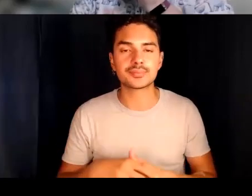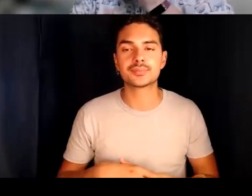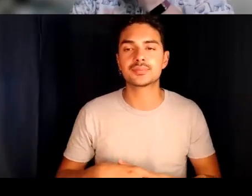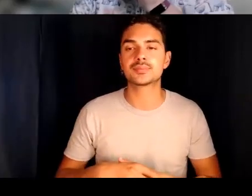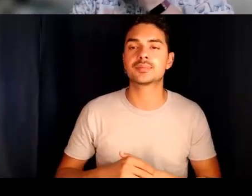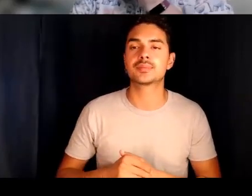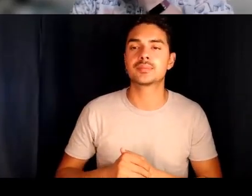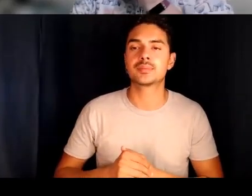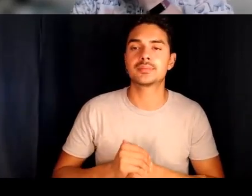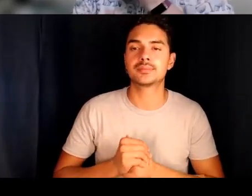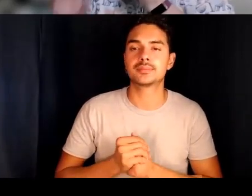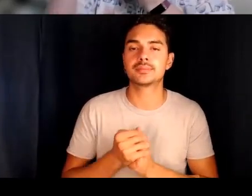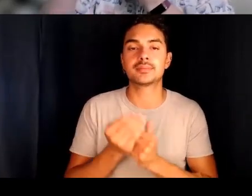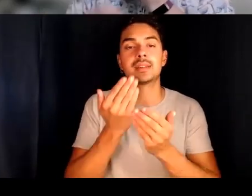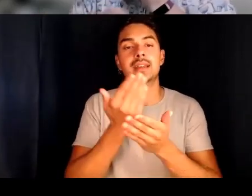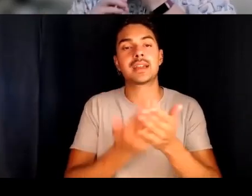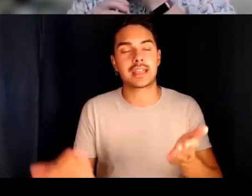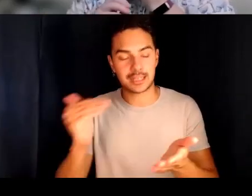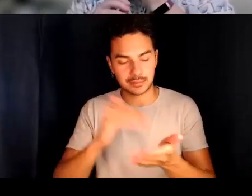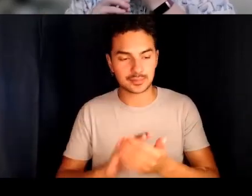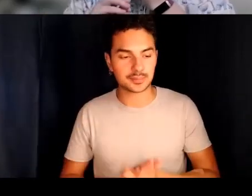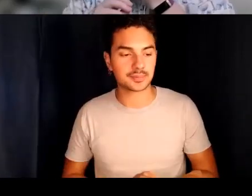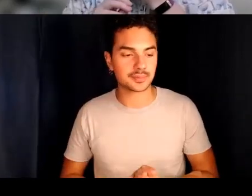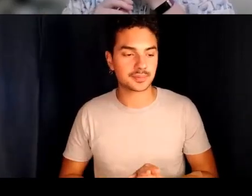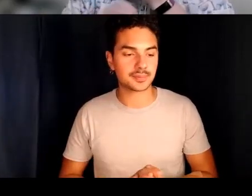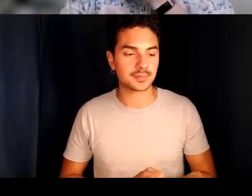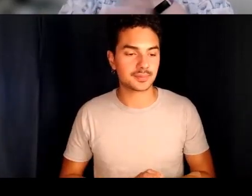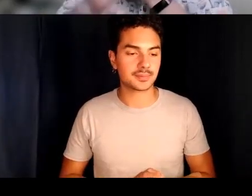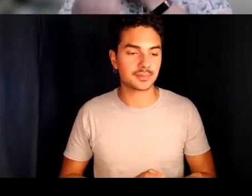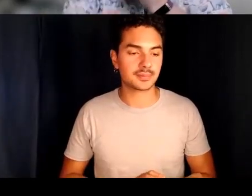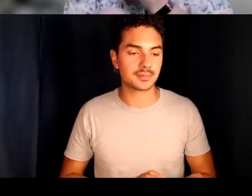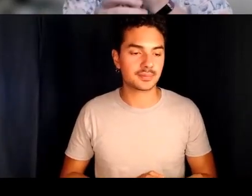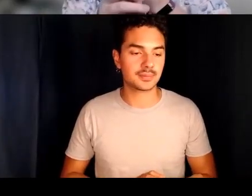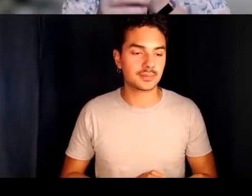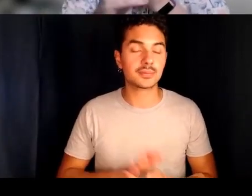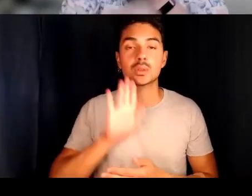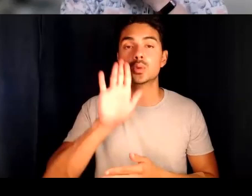So again, you know, that you're accepting the emotion